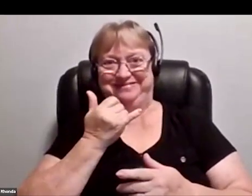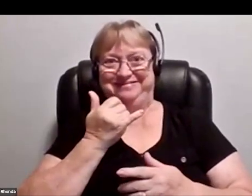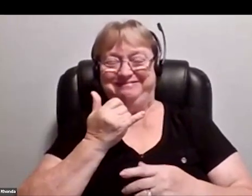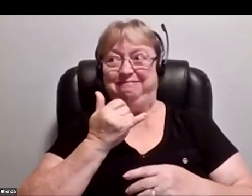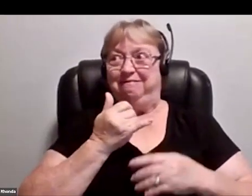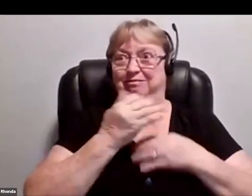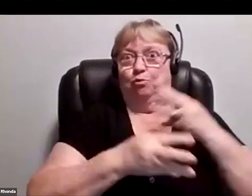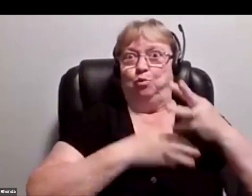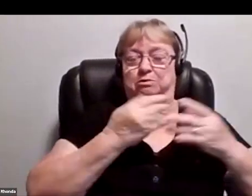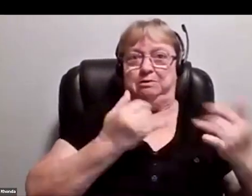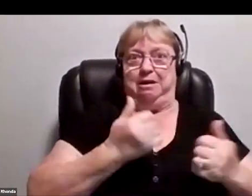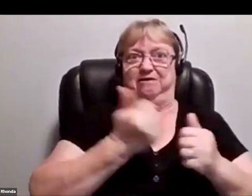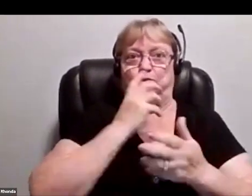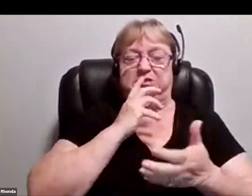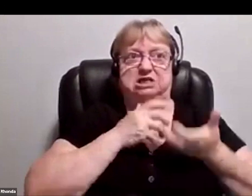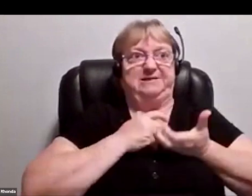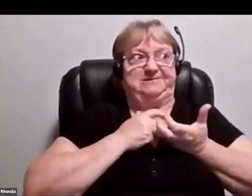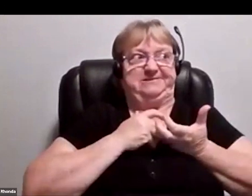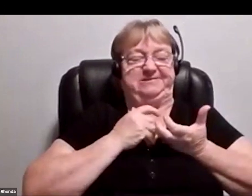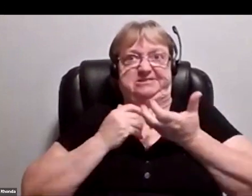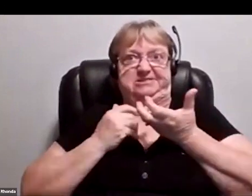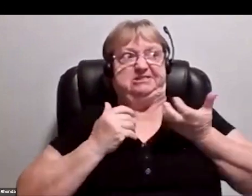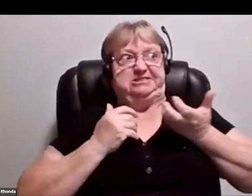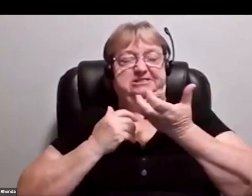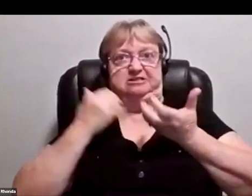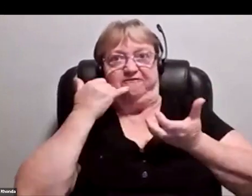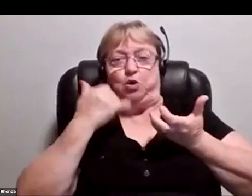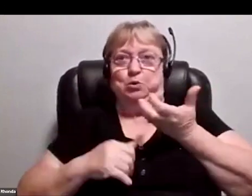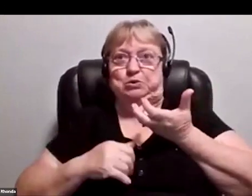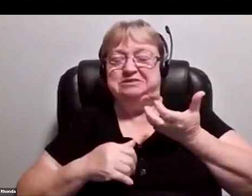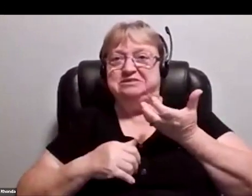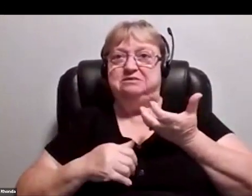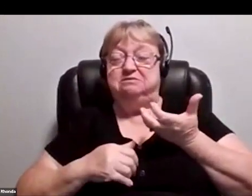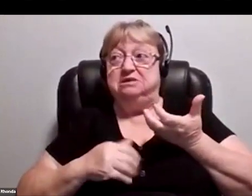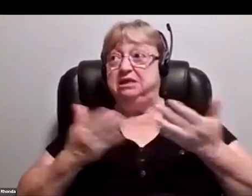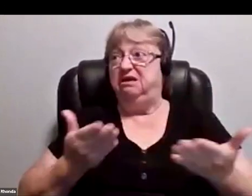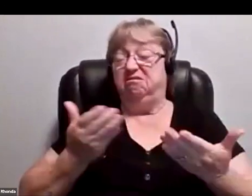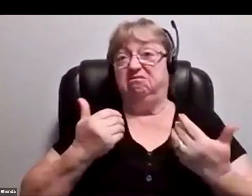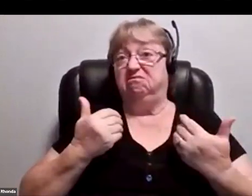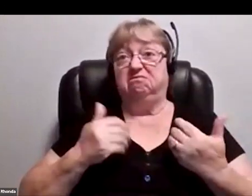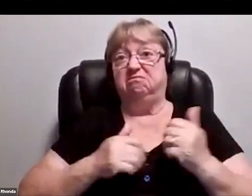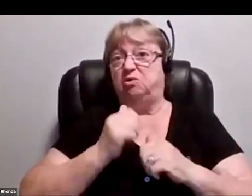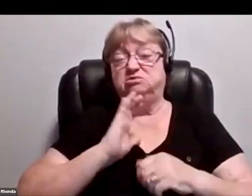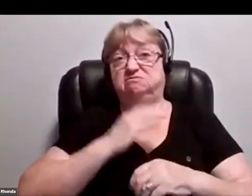everybody's sort of glued to their mobile phones. Whereas here, because we don't have internet for the majority of our day whilst we're awake,